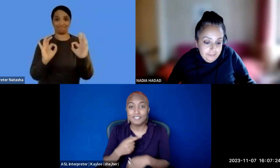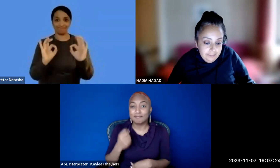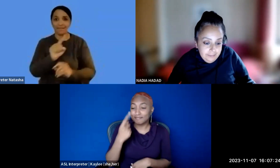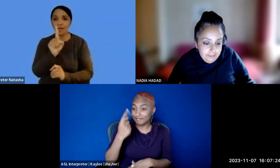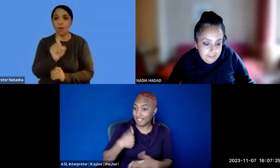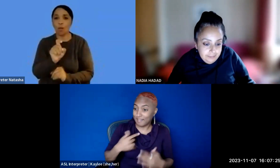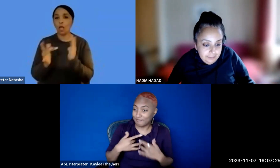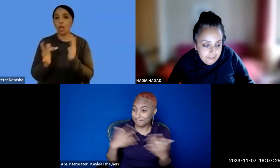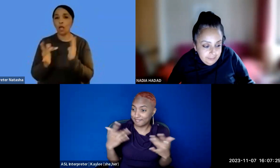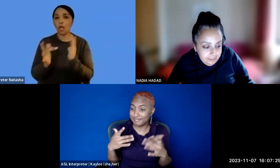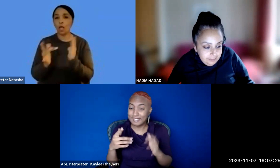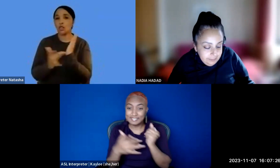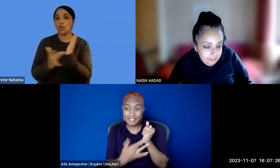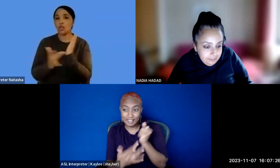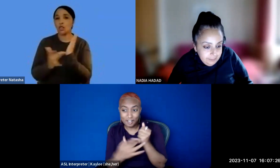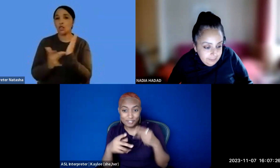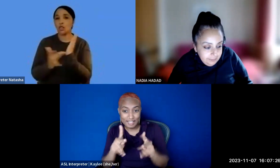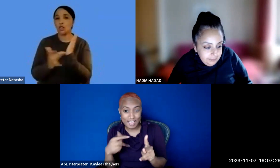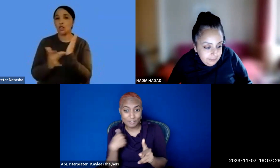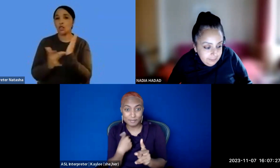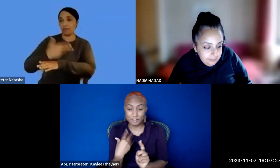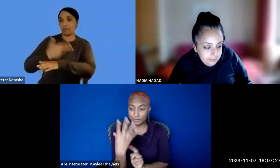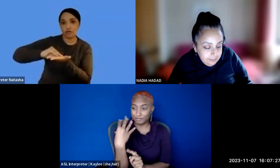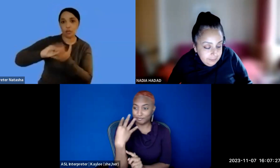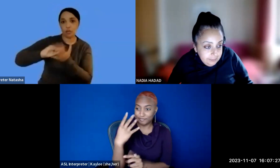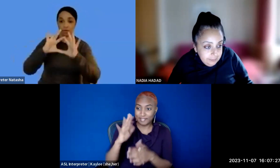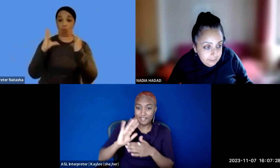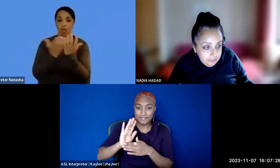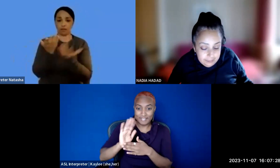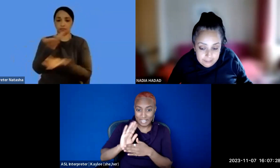across the world and to allow me record this video.